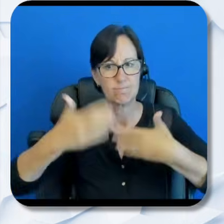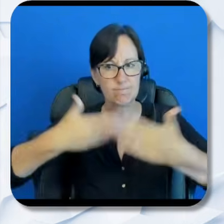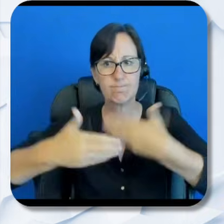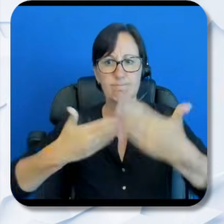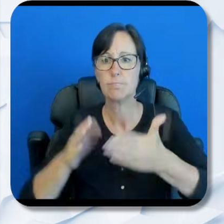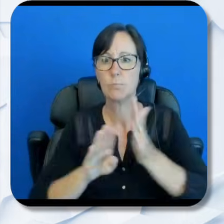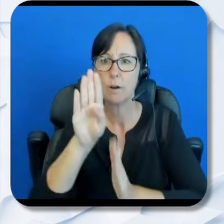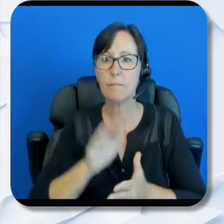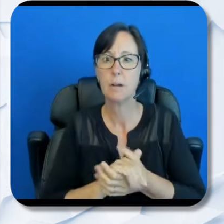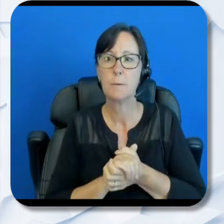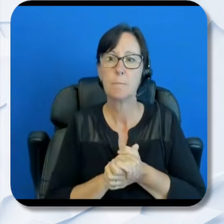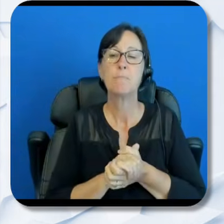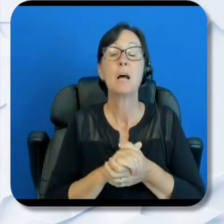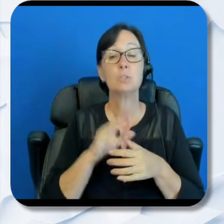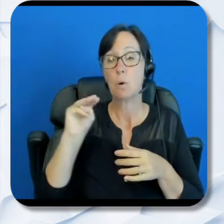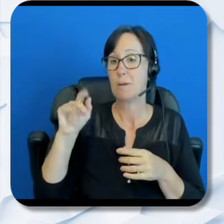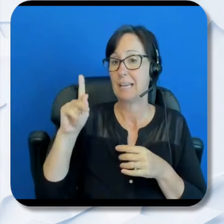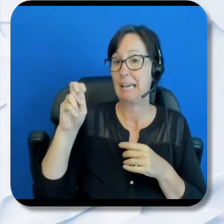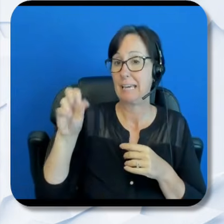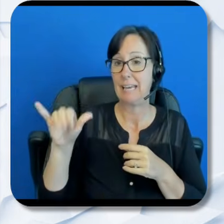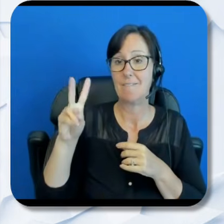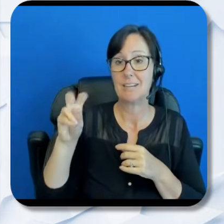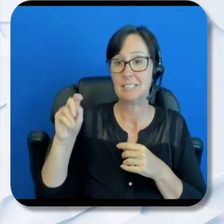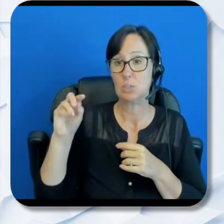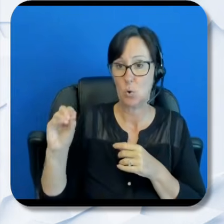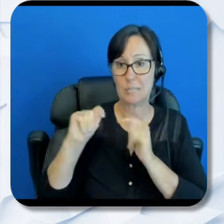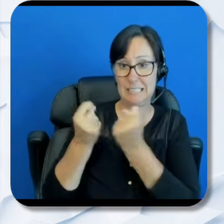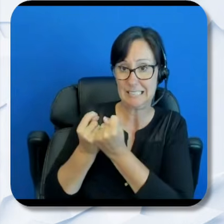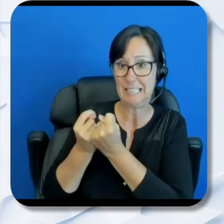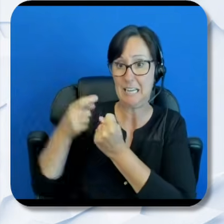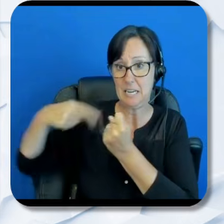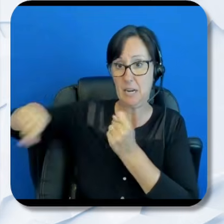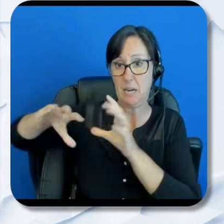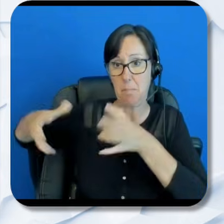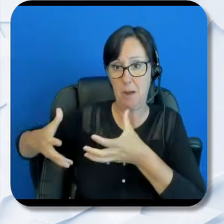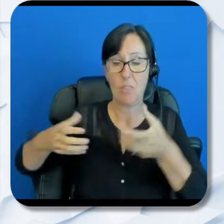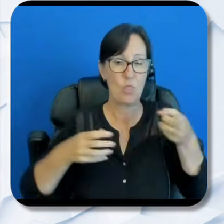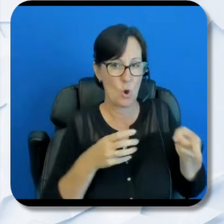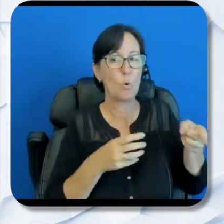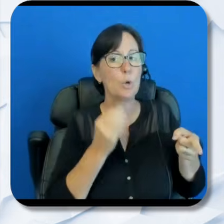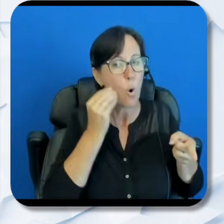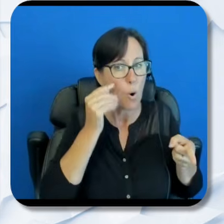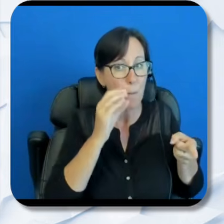the McKinney-Vento teams, especially our homeless students and our unaccompanied homeless students.